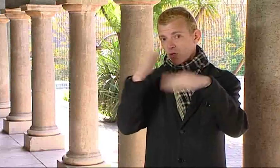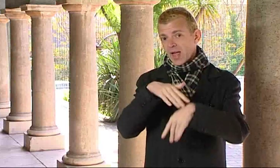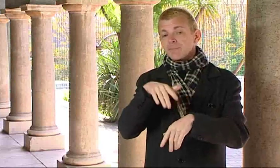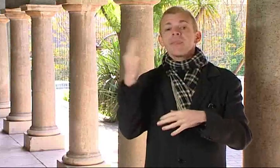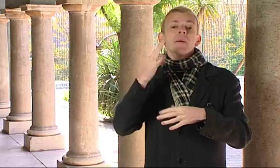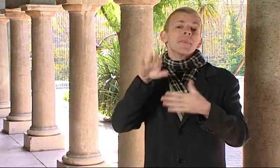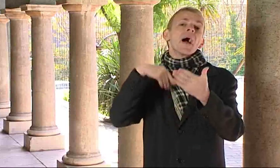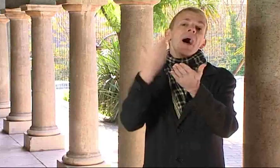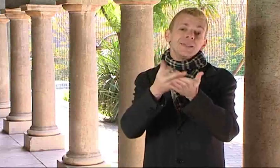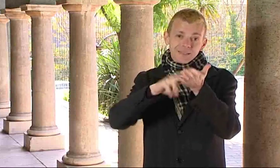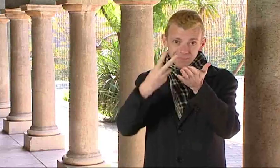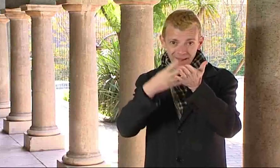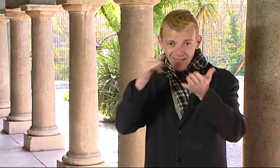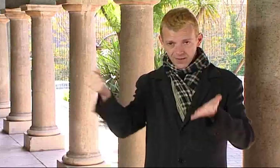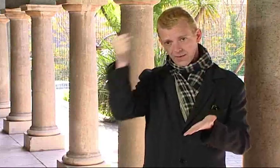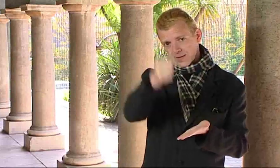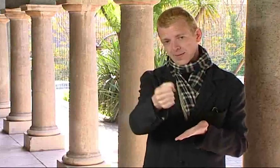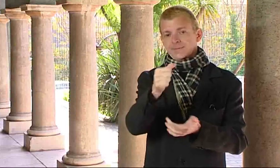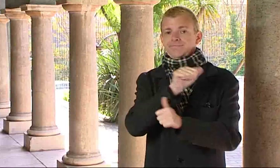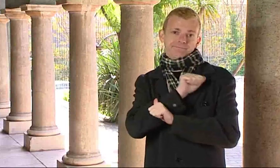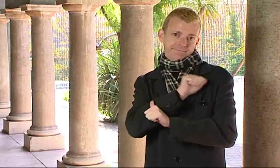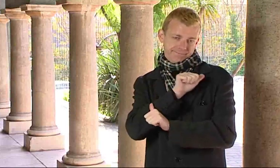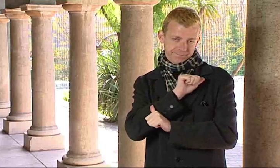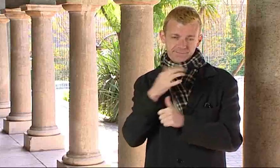interpreters, because if we do not have that resource